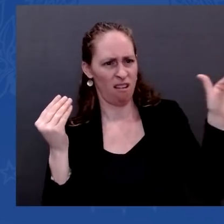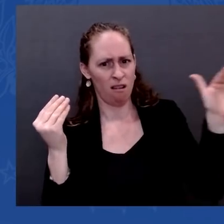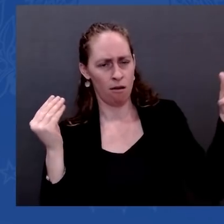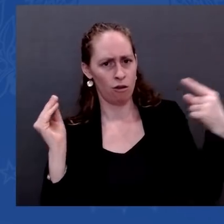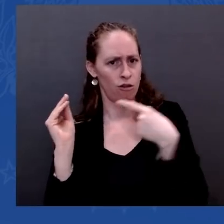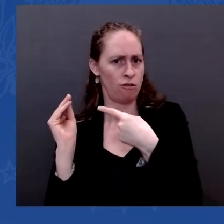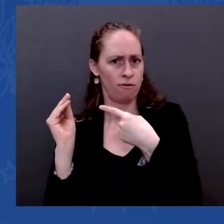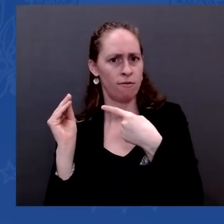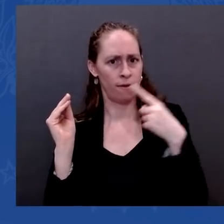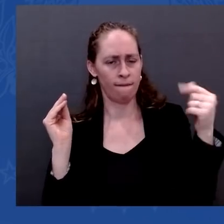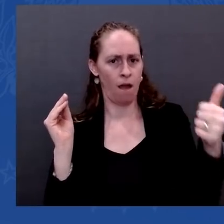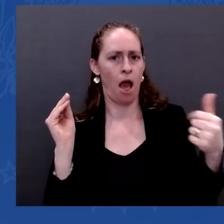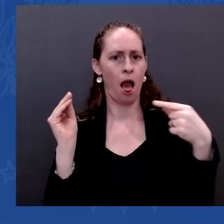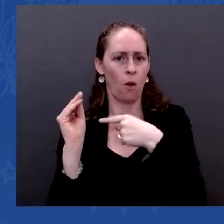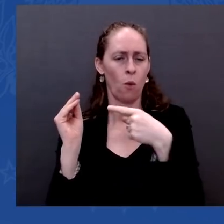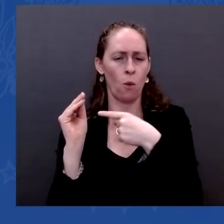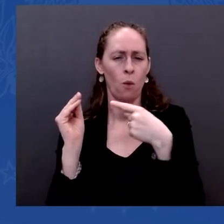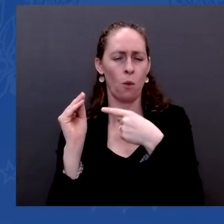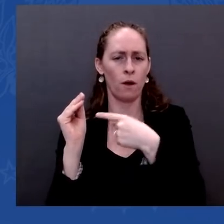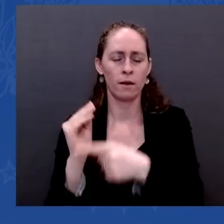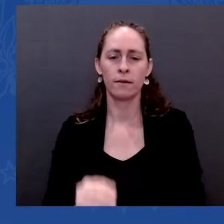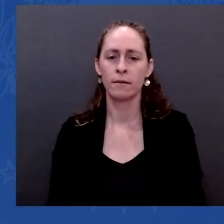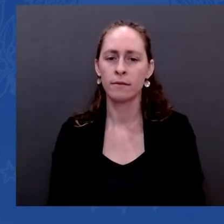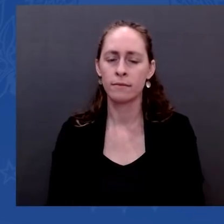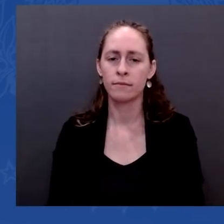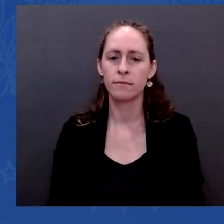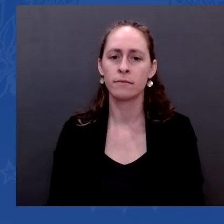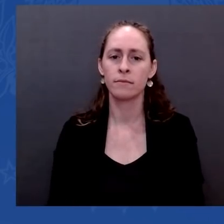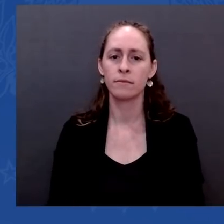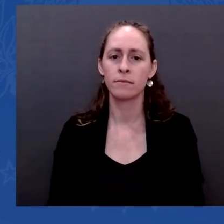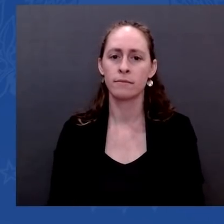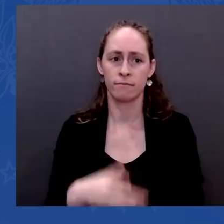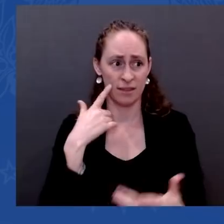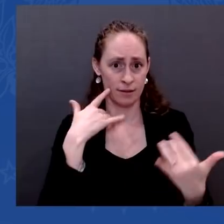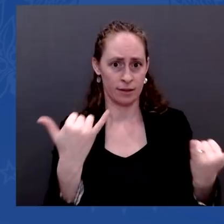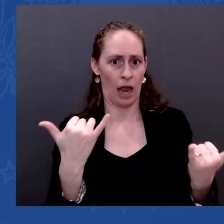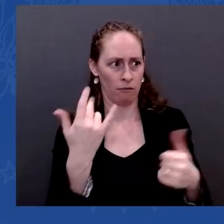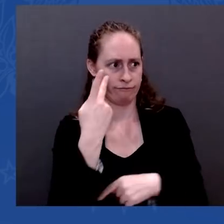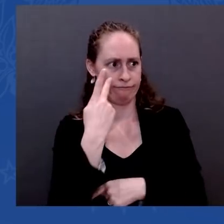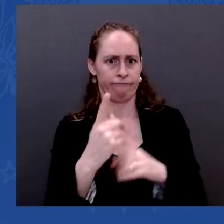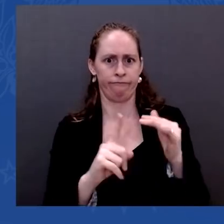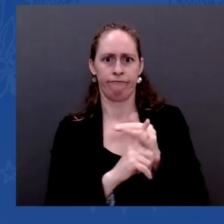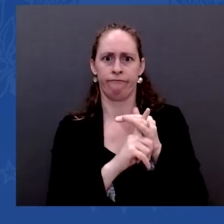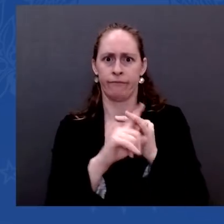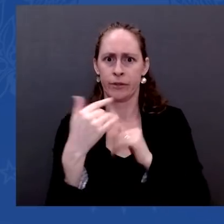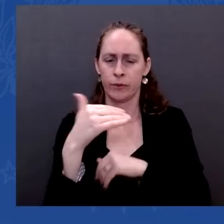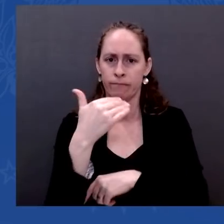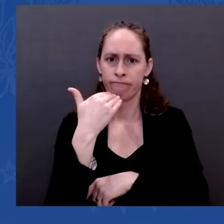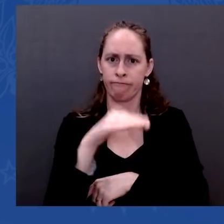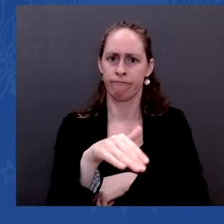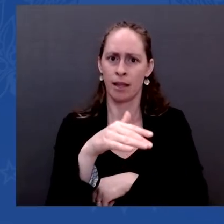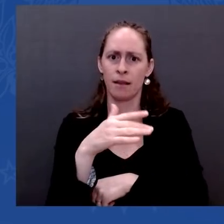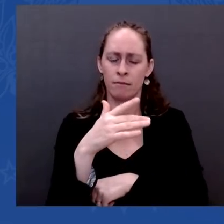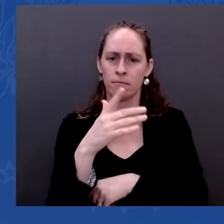that will lead us out of this difficult situation. And this dual-track approach of clear announcements with regard to sanctions that will be taken